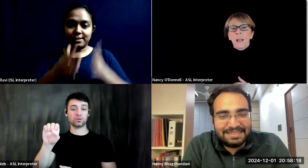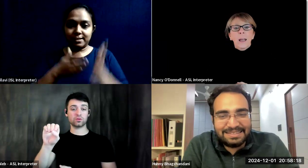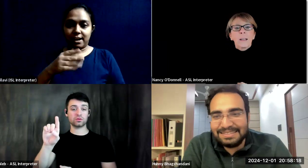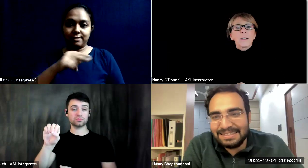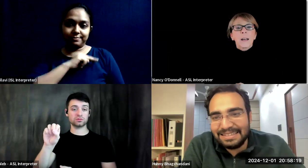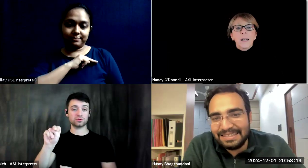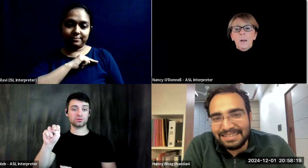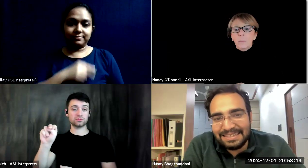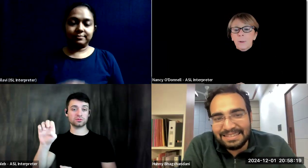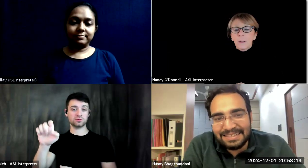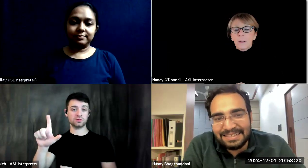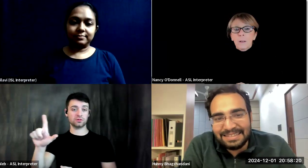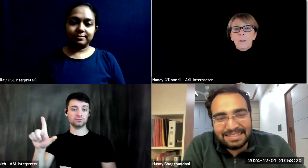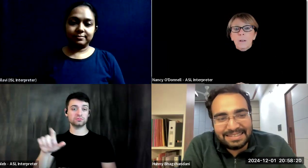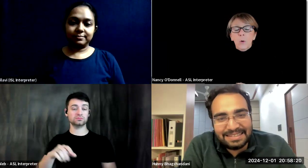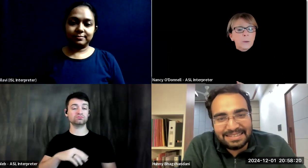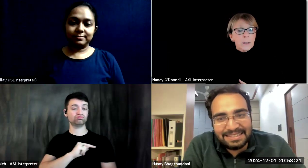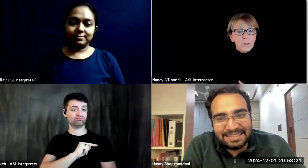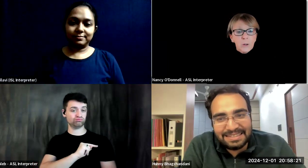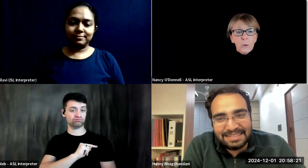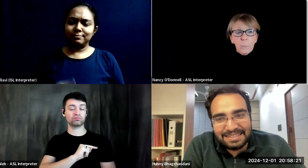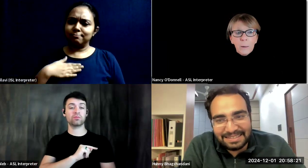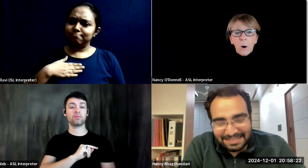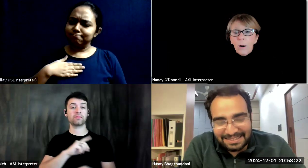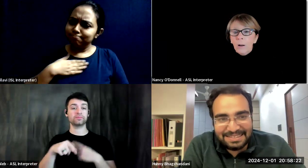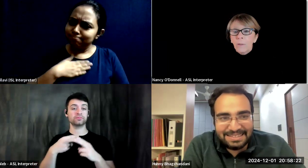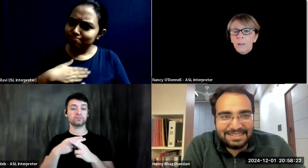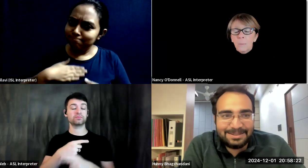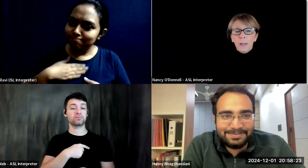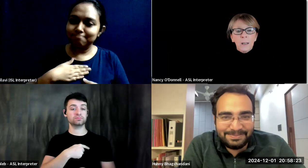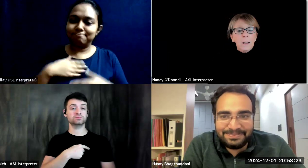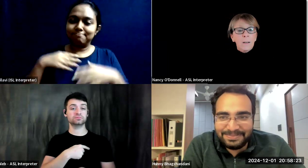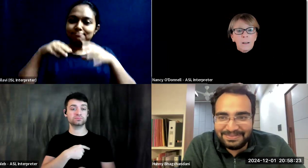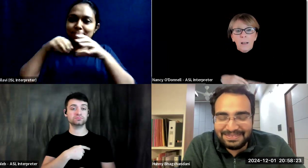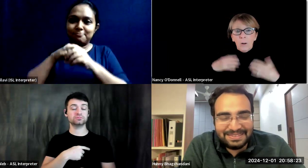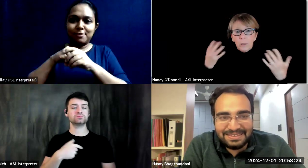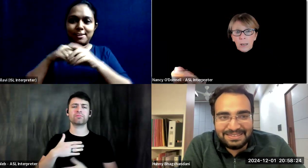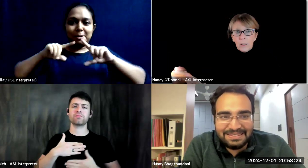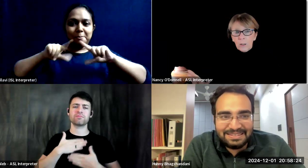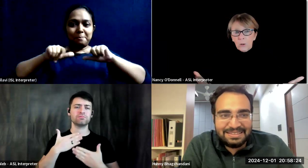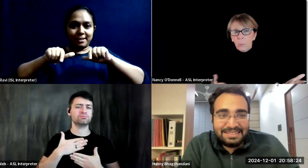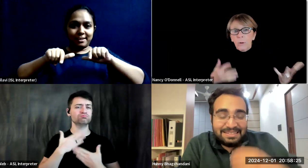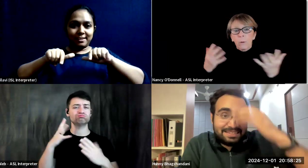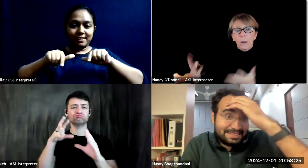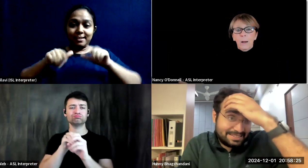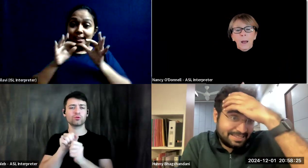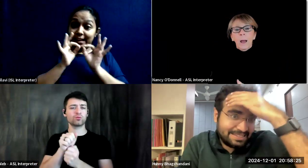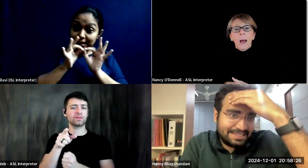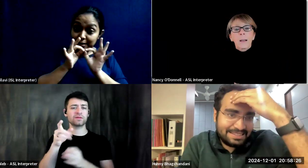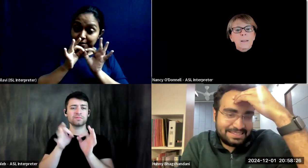And I am so pleased to be a part of this meeting, not only as an interpreter but